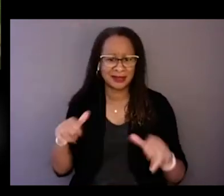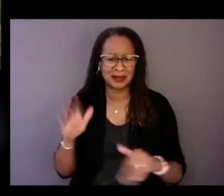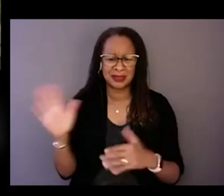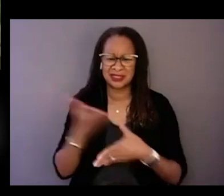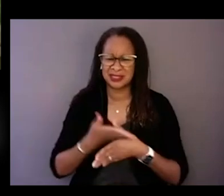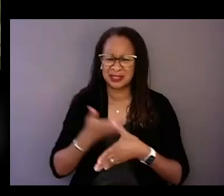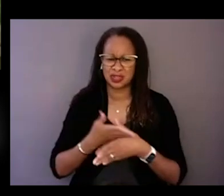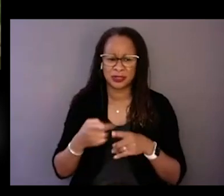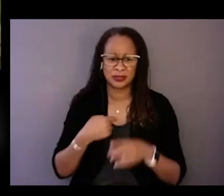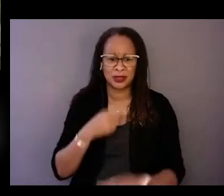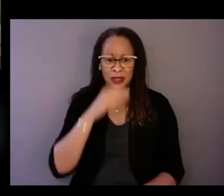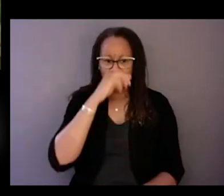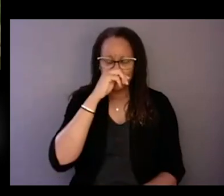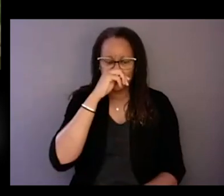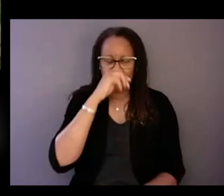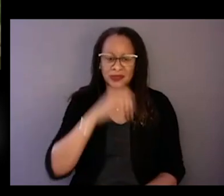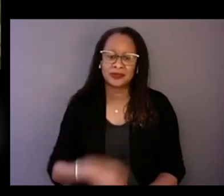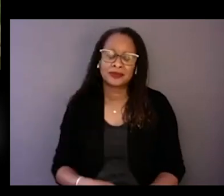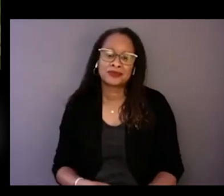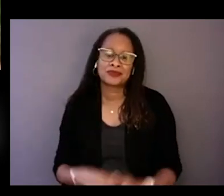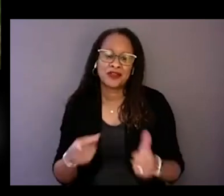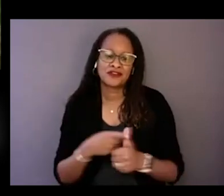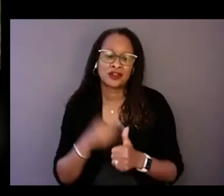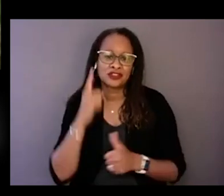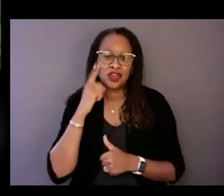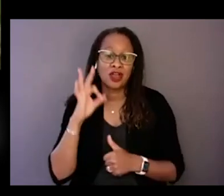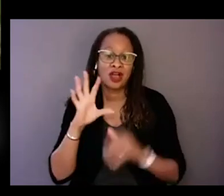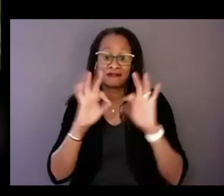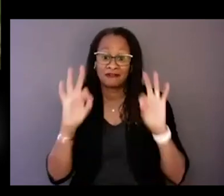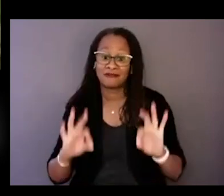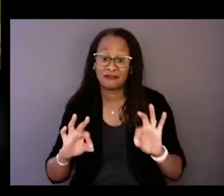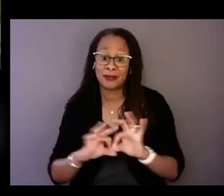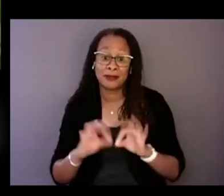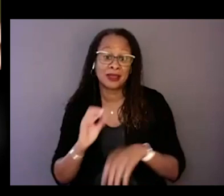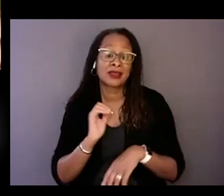And so the first thought of Framing Britney Spears is what was happening outside that frame